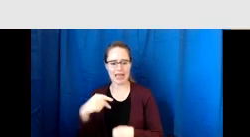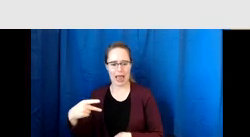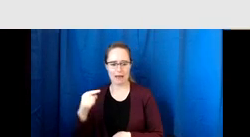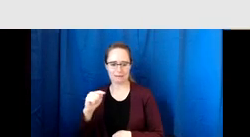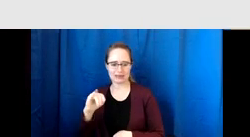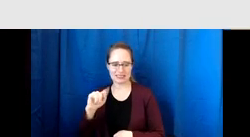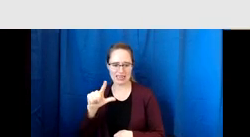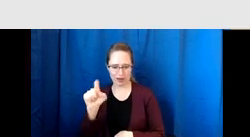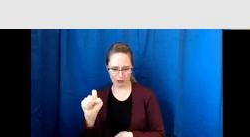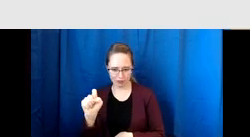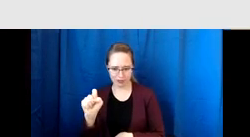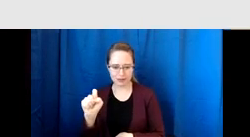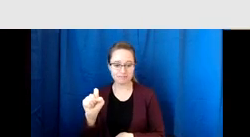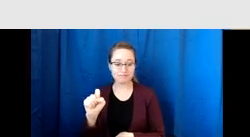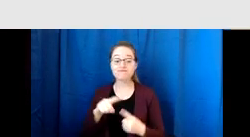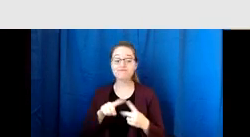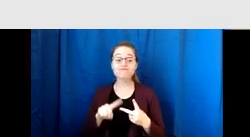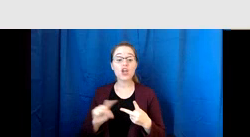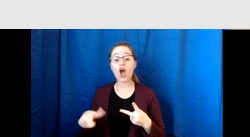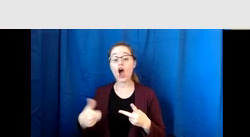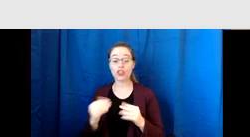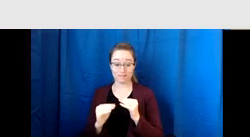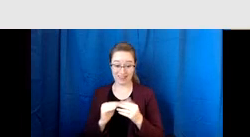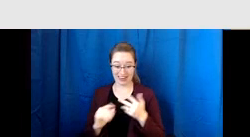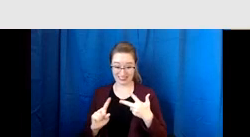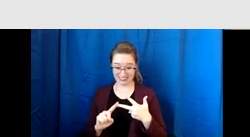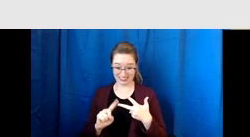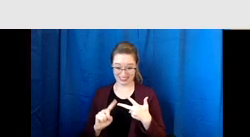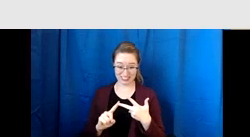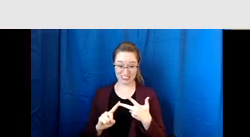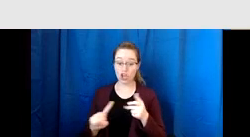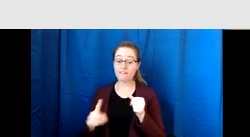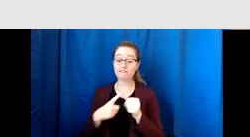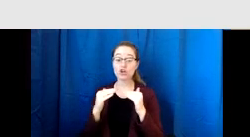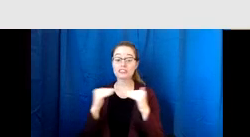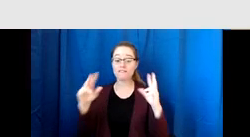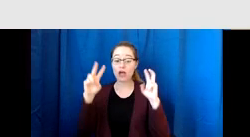An alternative fix for other pages where the first-level heading is not visually necessary